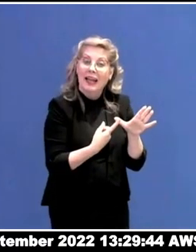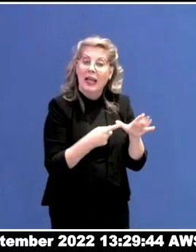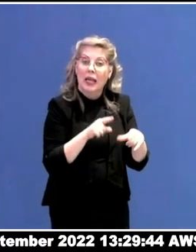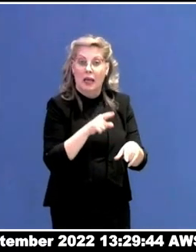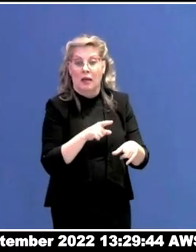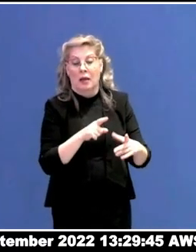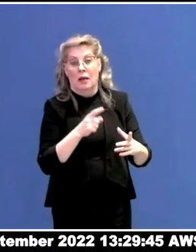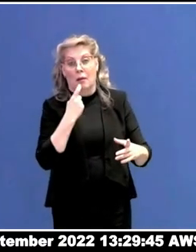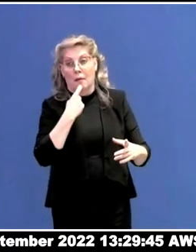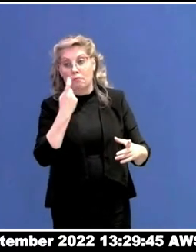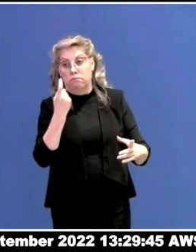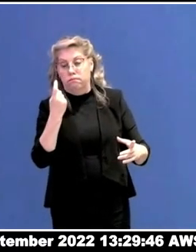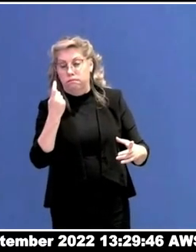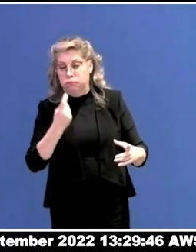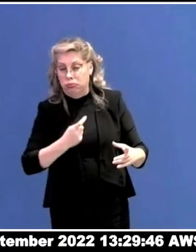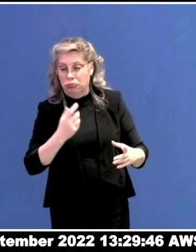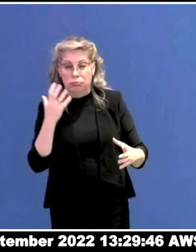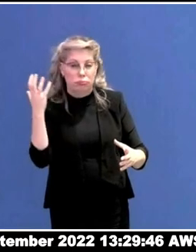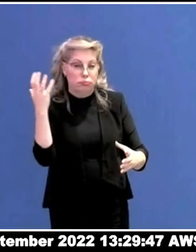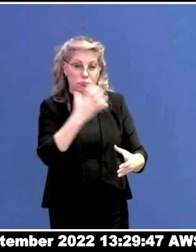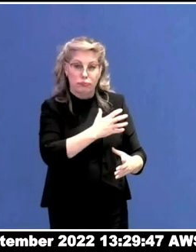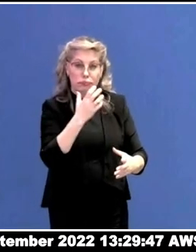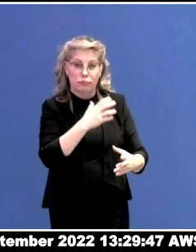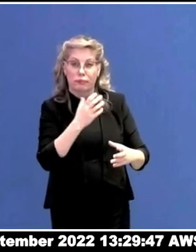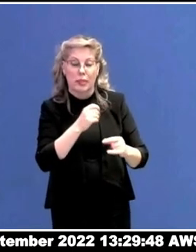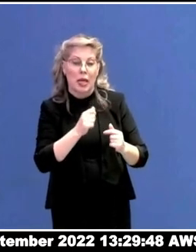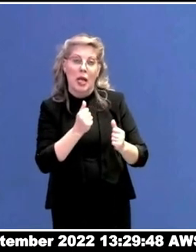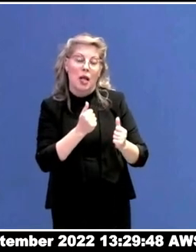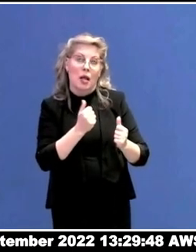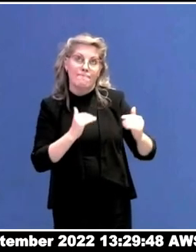overrepresentation of prisoners who are Indigenous, Aboriginal or Torres Strait